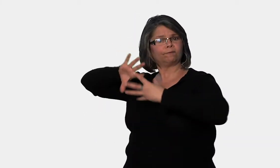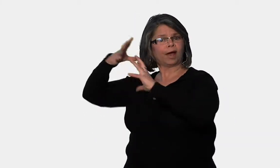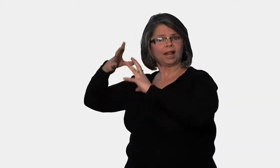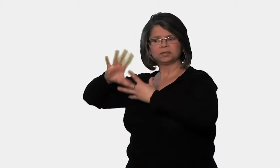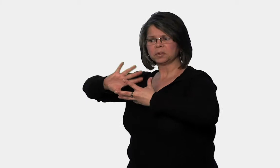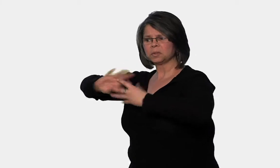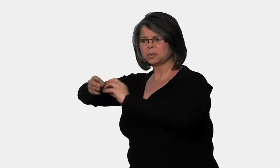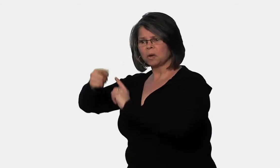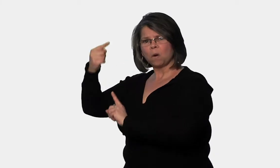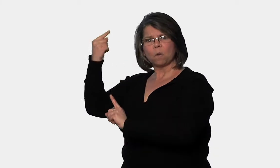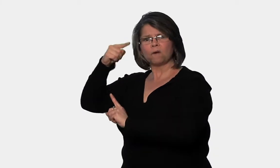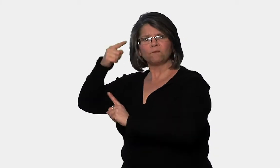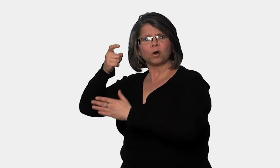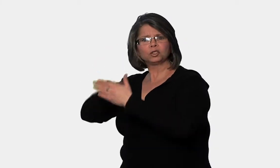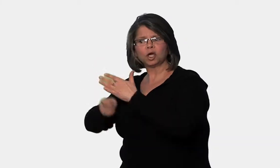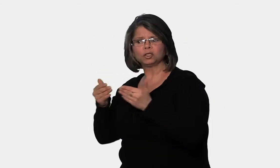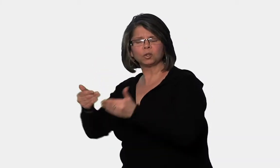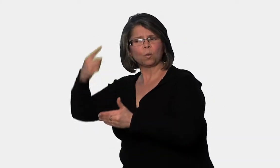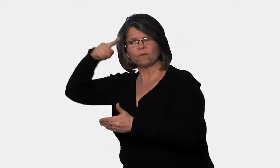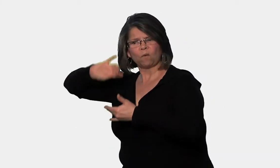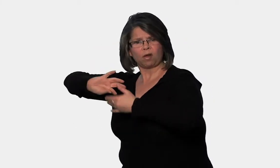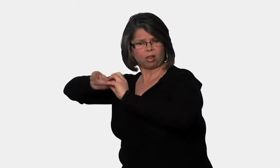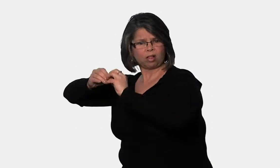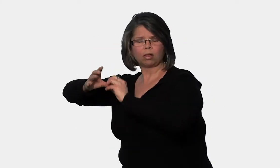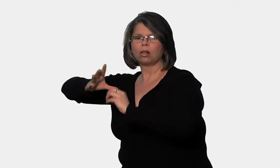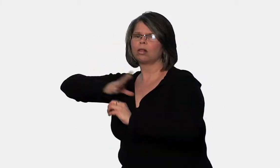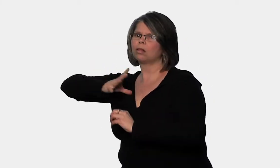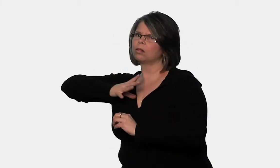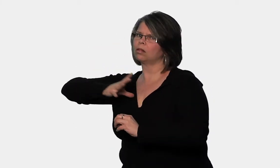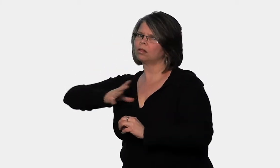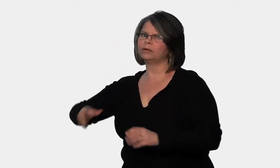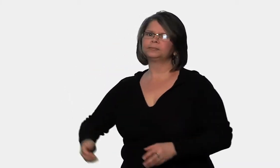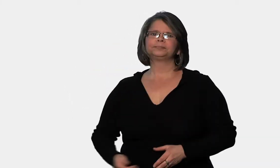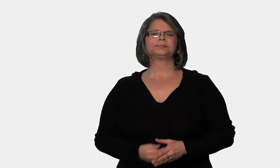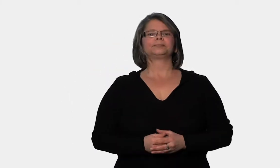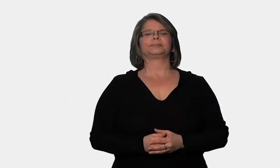or further violence because the assault charge was laid.